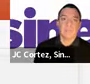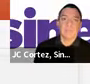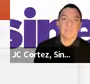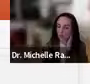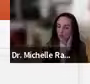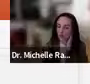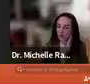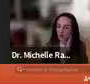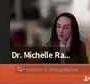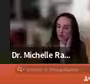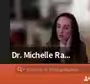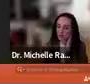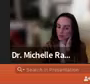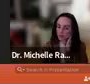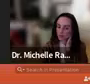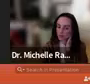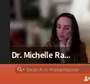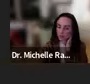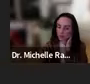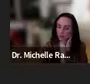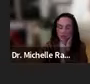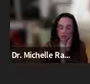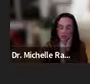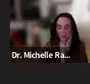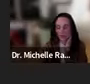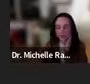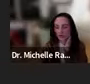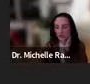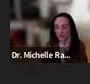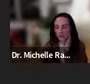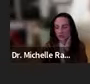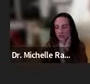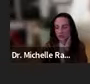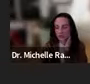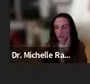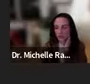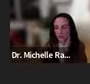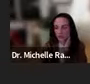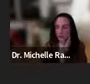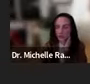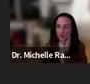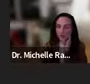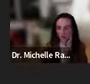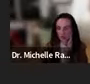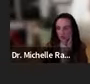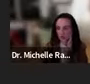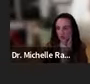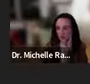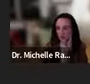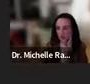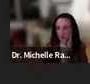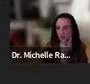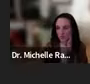Why is that. well. well I'm. not sure not sure you know any not sure you know any doctor is